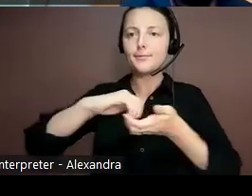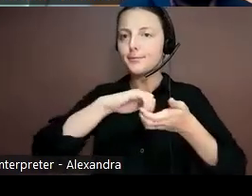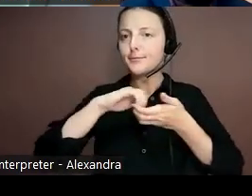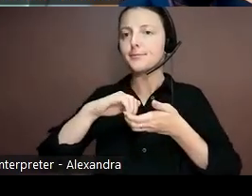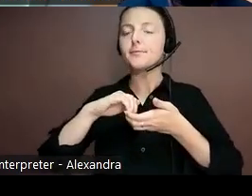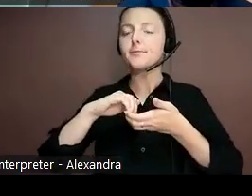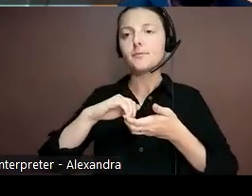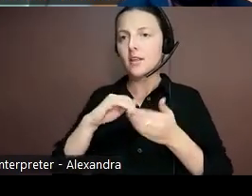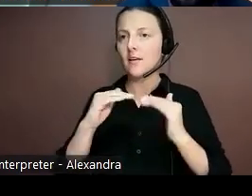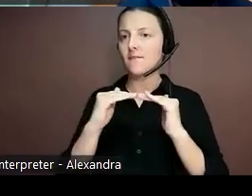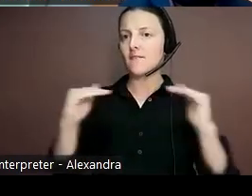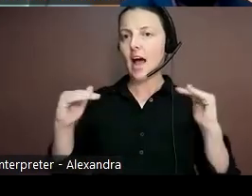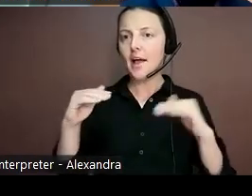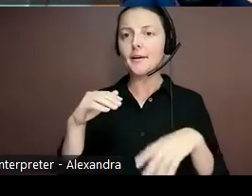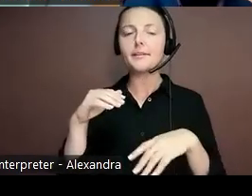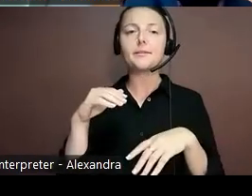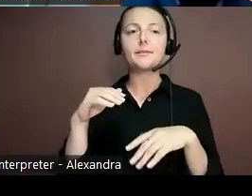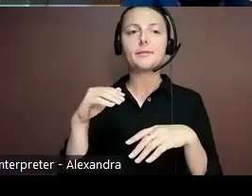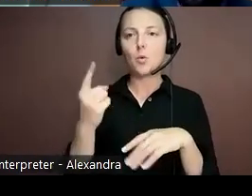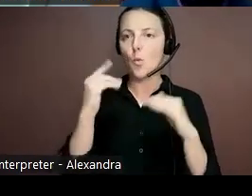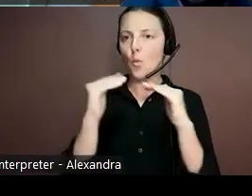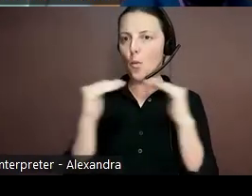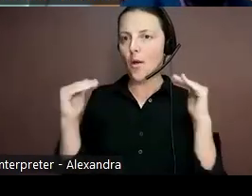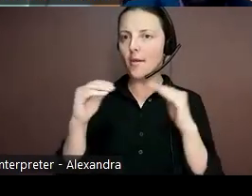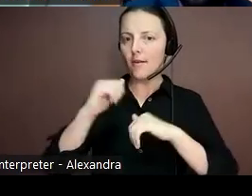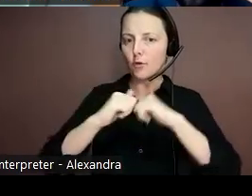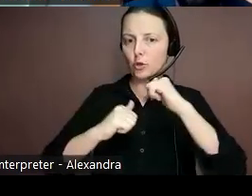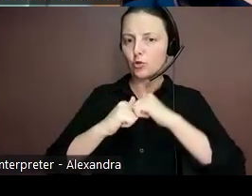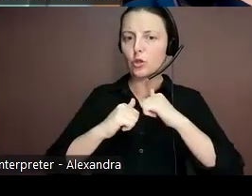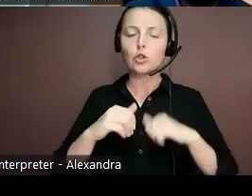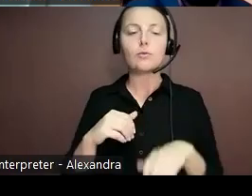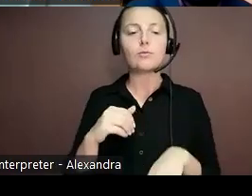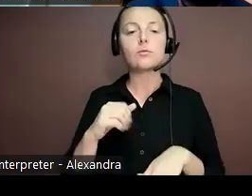u we trade information with them. the uh when I say medical workers, I mean the floor staff